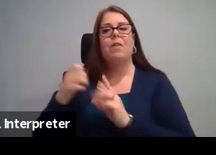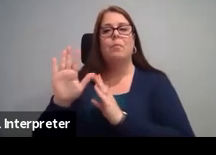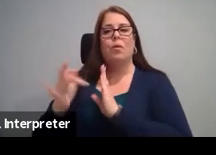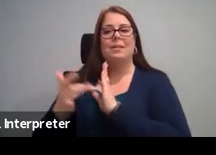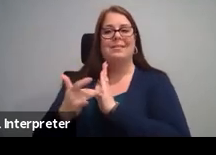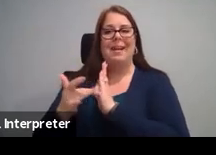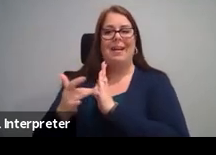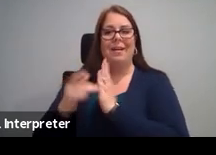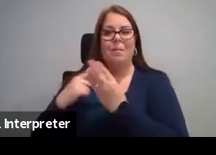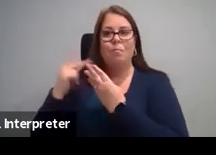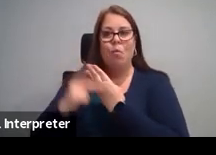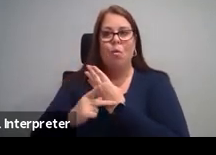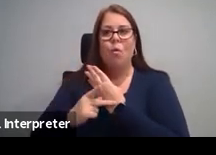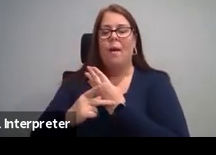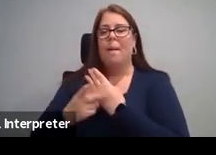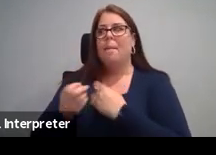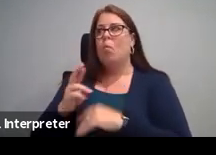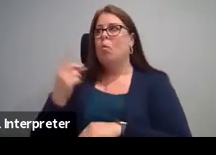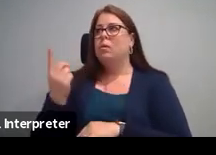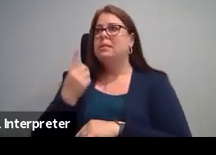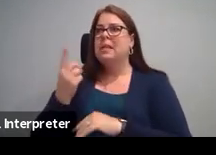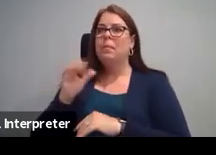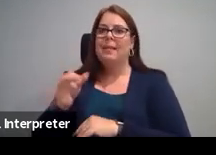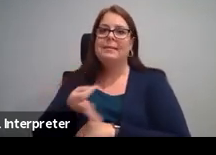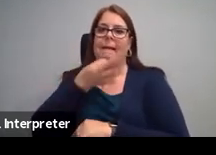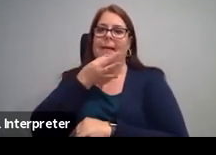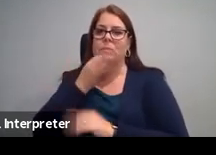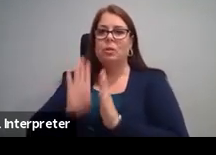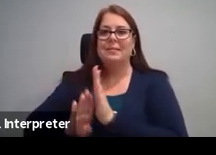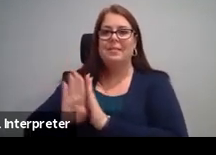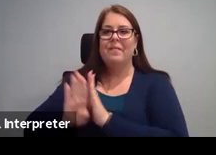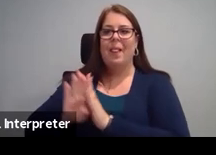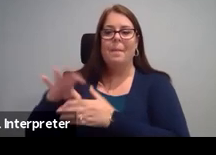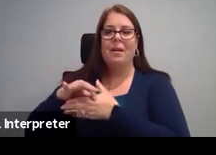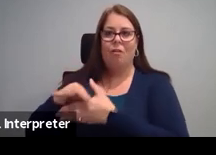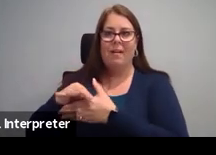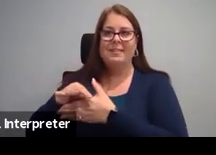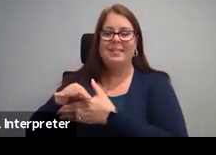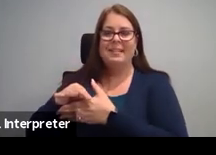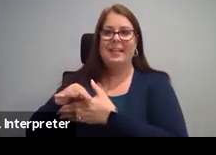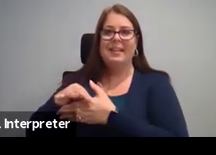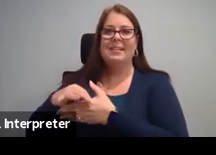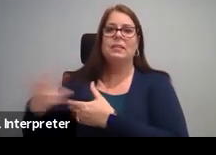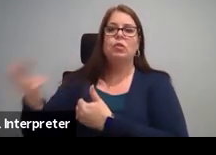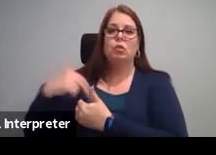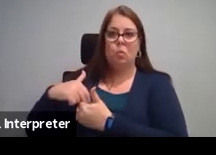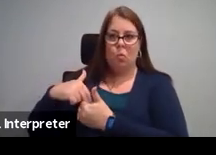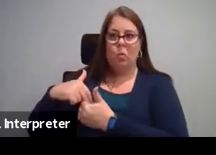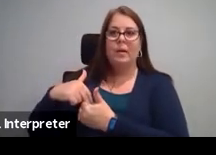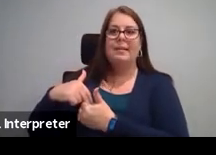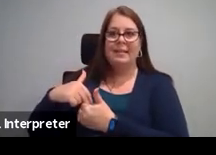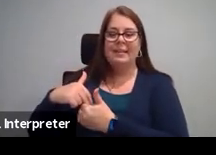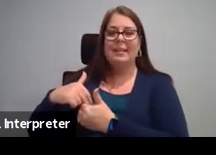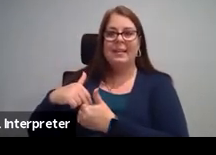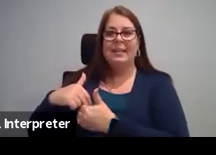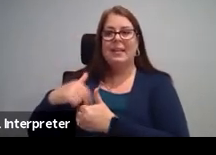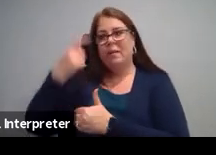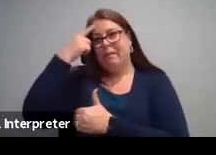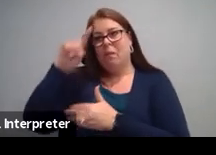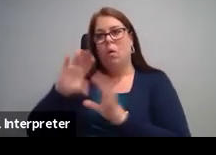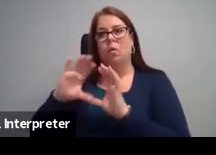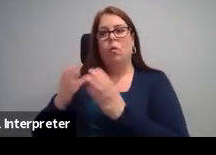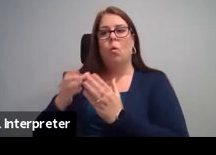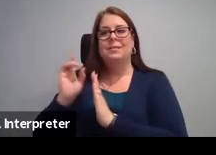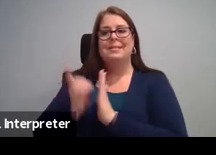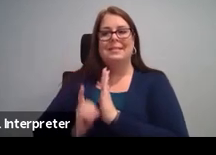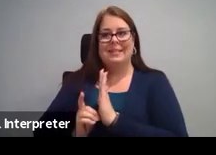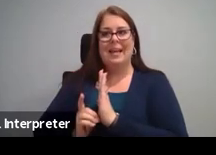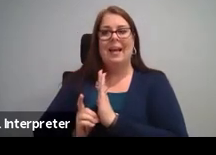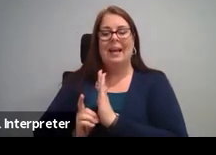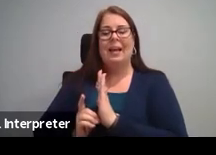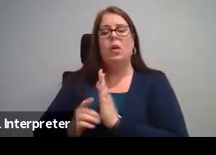Laurie Arnold: Or someone who's has some expertise in developing content come in and do that course design element. We're looking for again consistency across